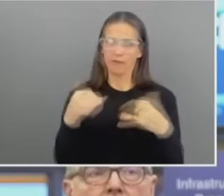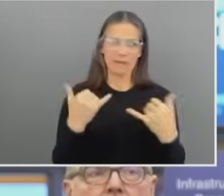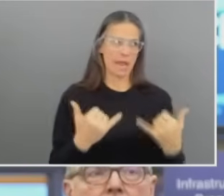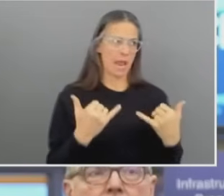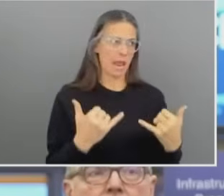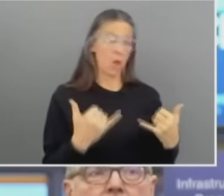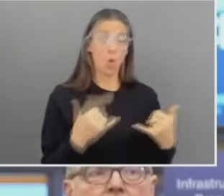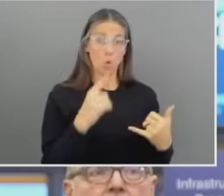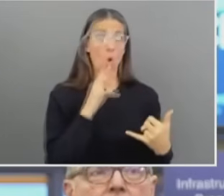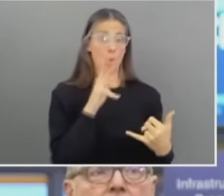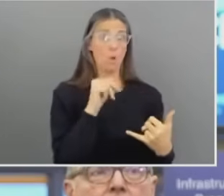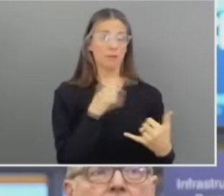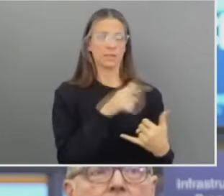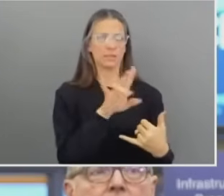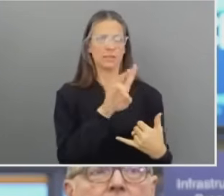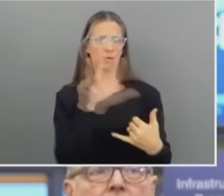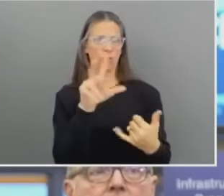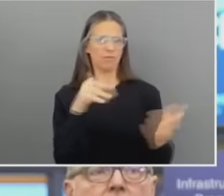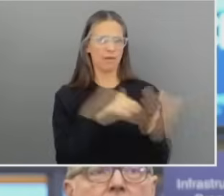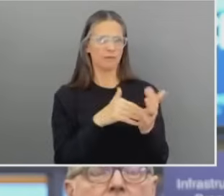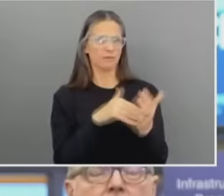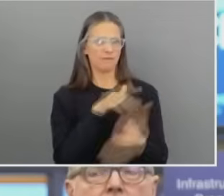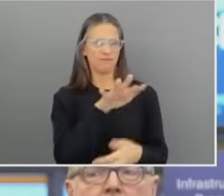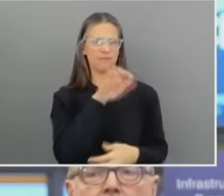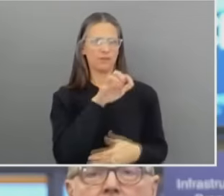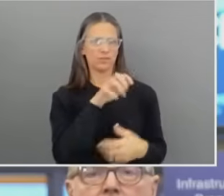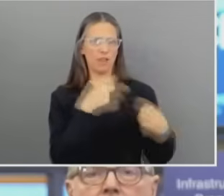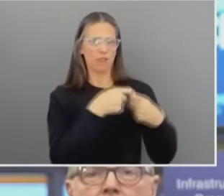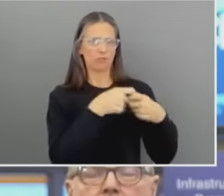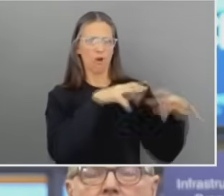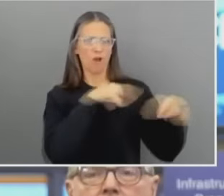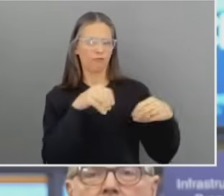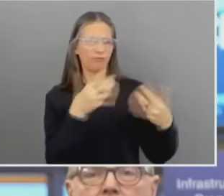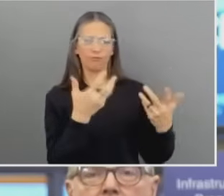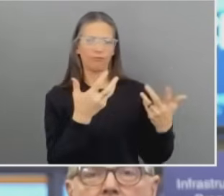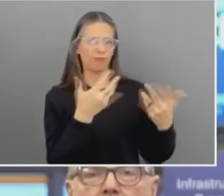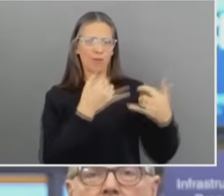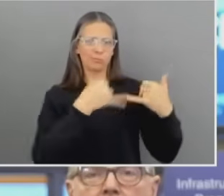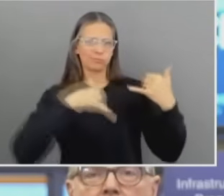CURRENTLY, WE ARE DOWN TO 47,123 POWER OUTAGES AS OF RIGHT NOW.